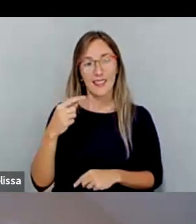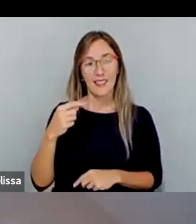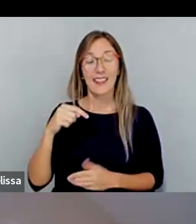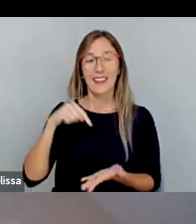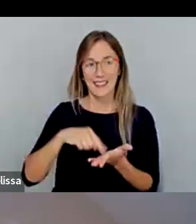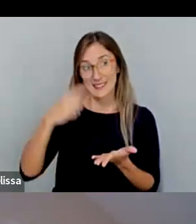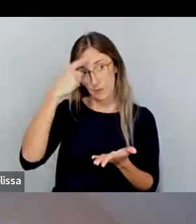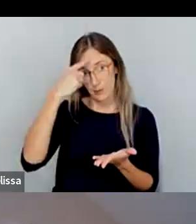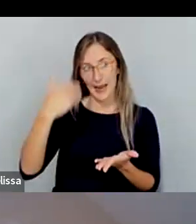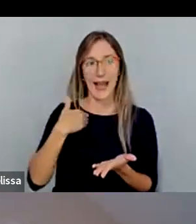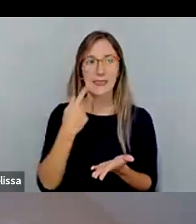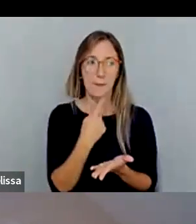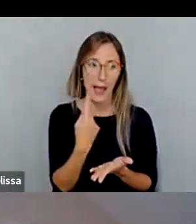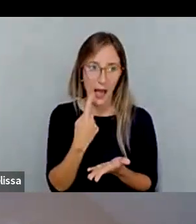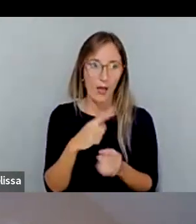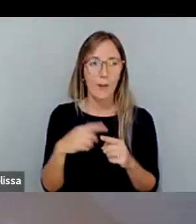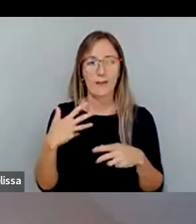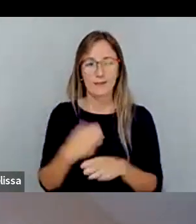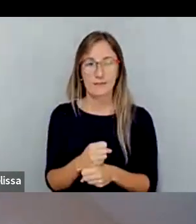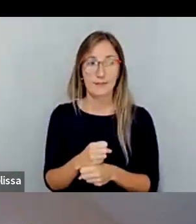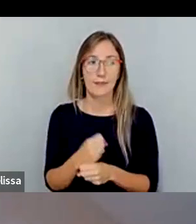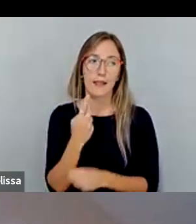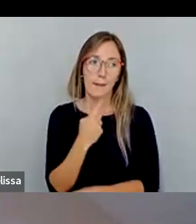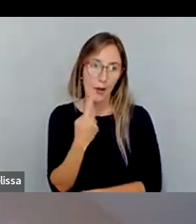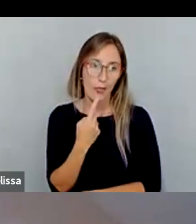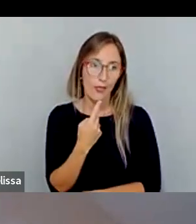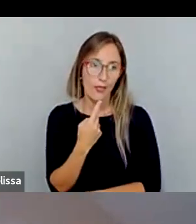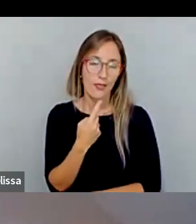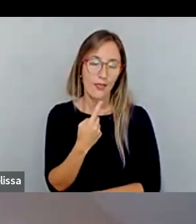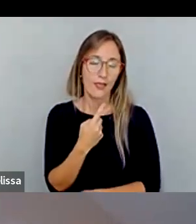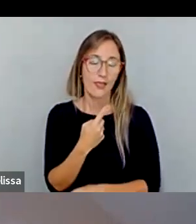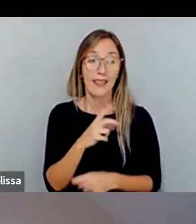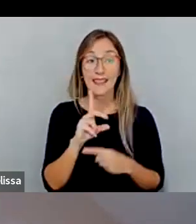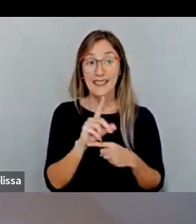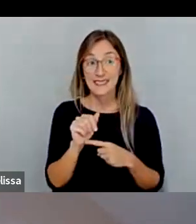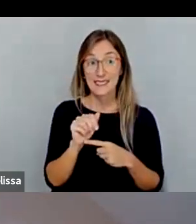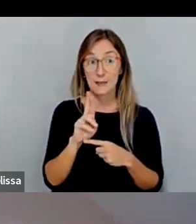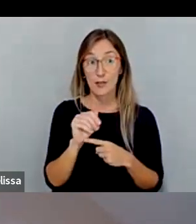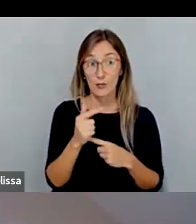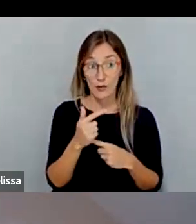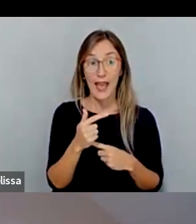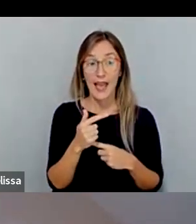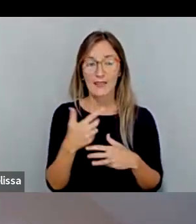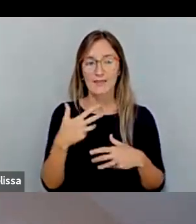Lucy Gwen did the mouth.